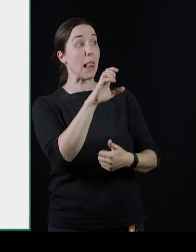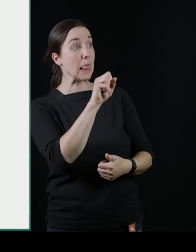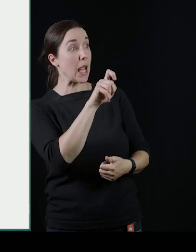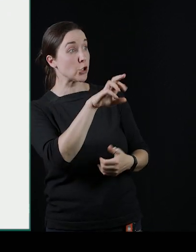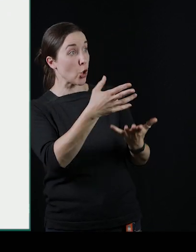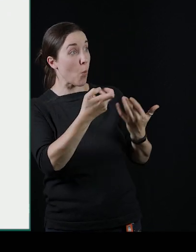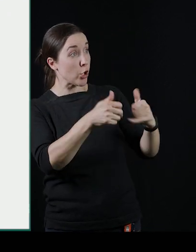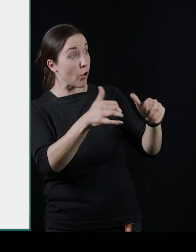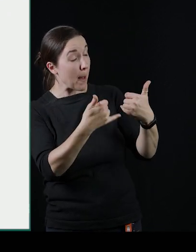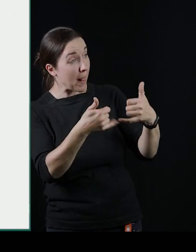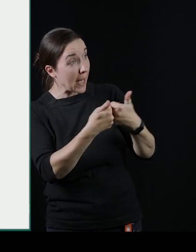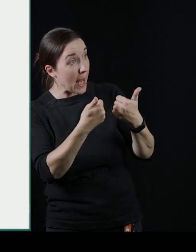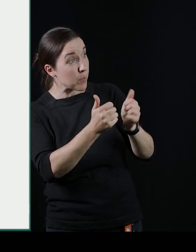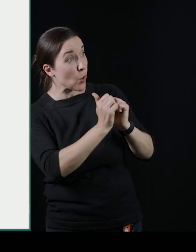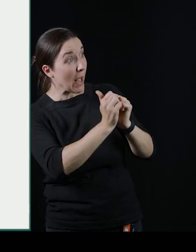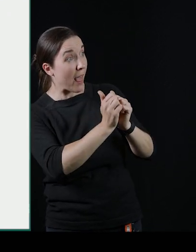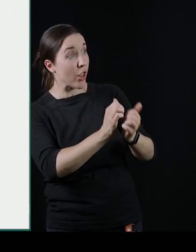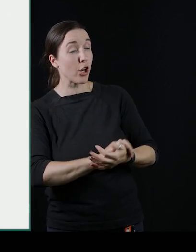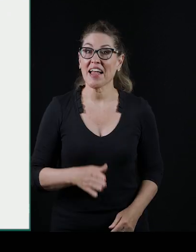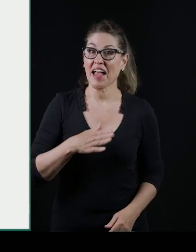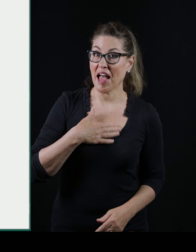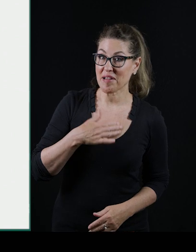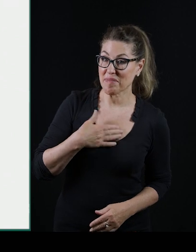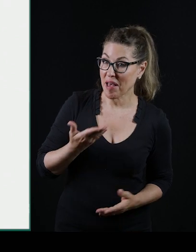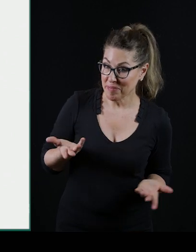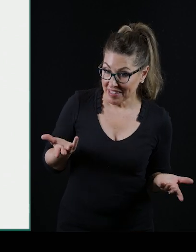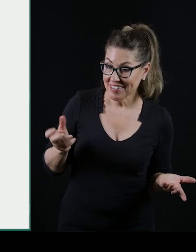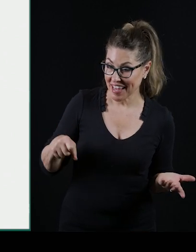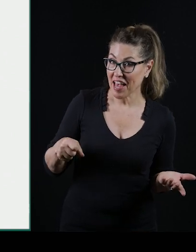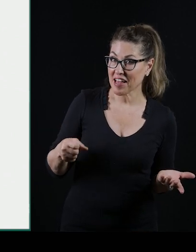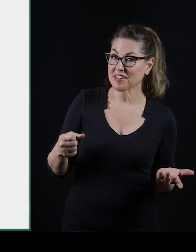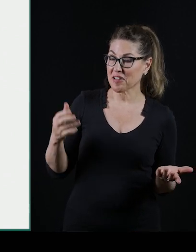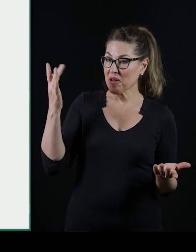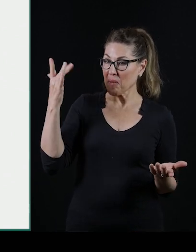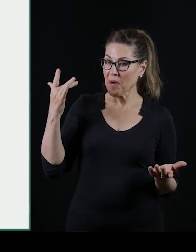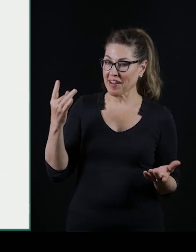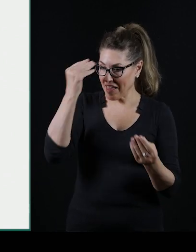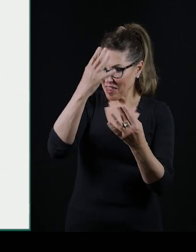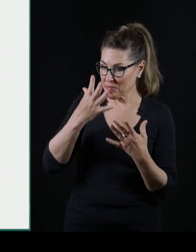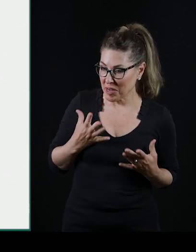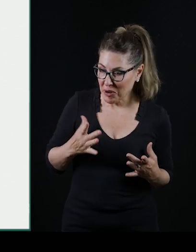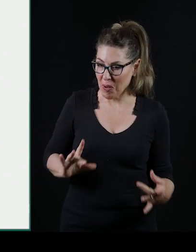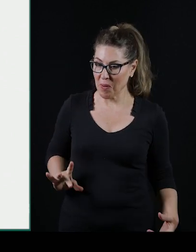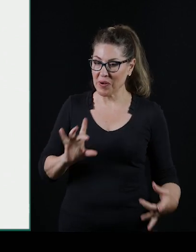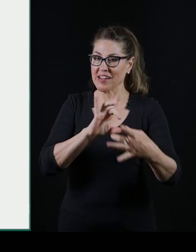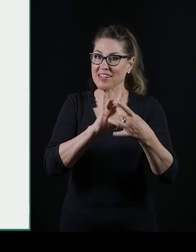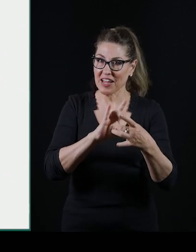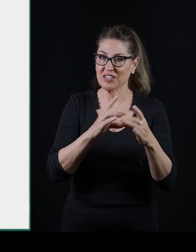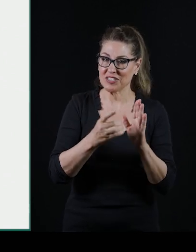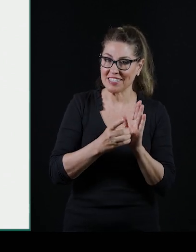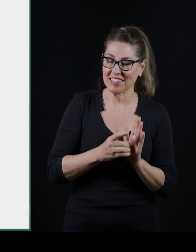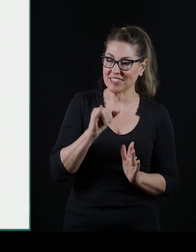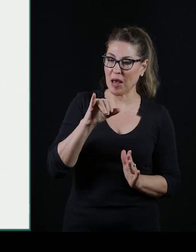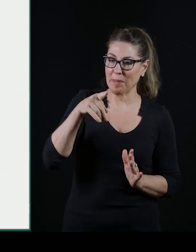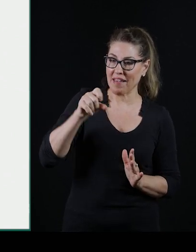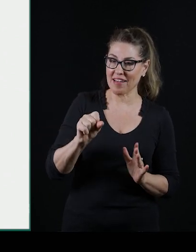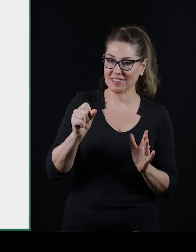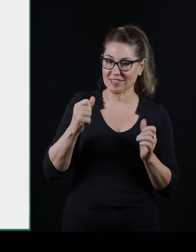Lester, you want to try playing the game together? I'm happy to do so. Why don't you share with me the connection details, IP address and port please.